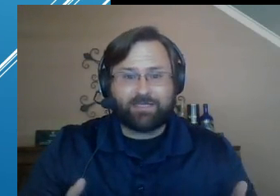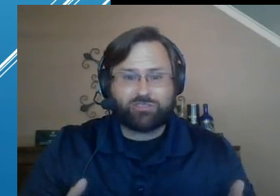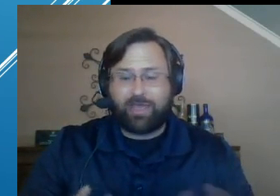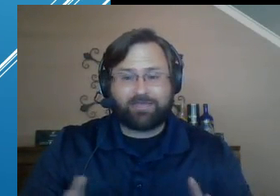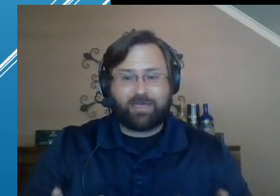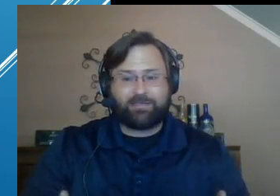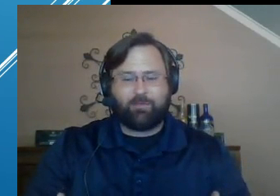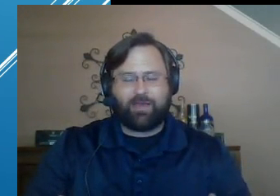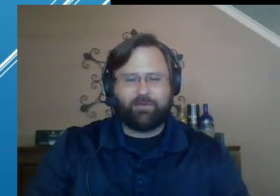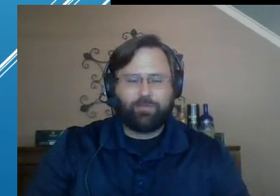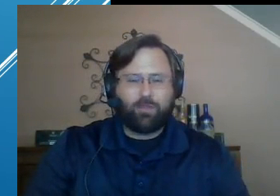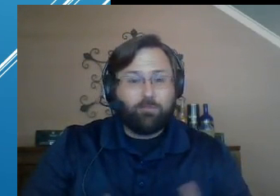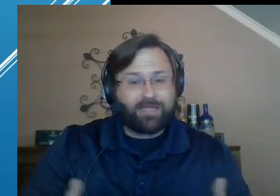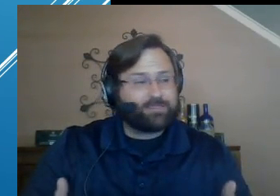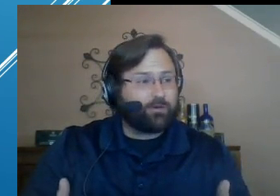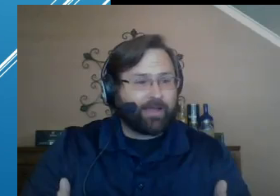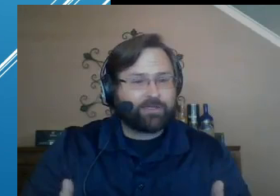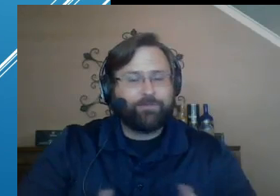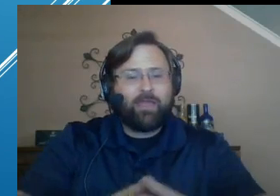english you can't sign it that way but that's incorrect